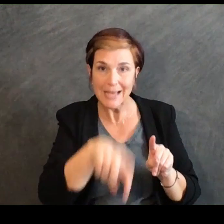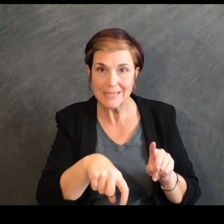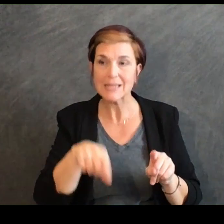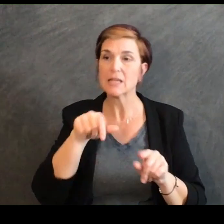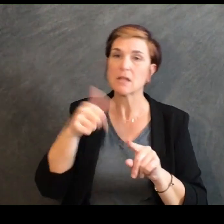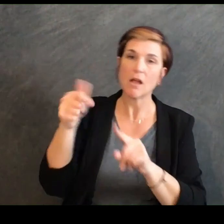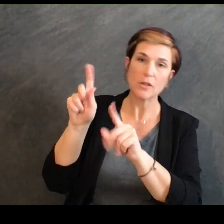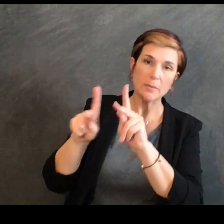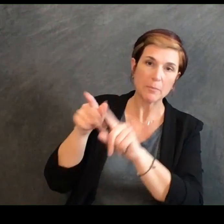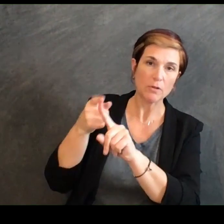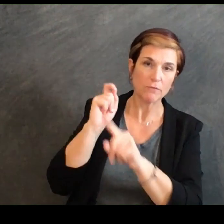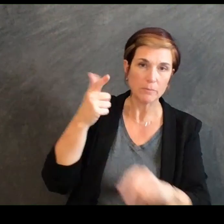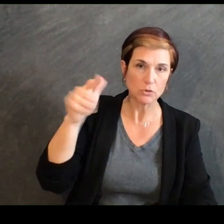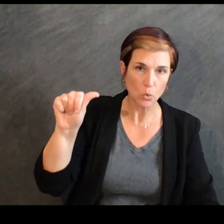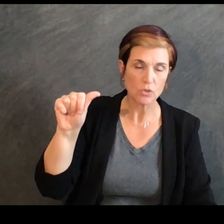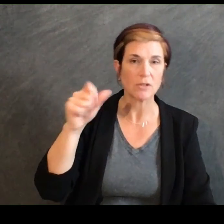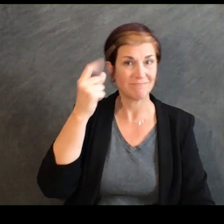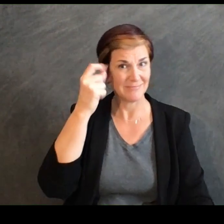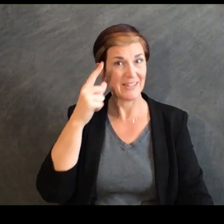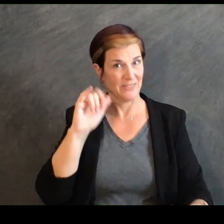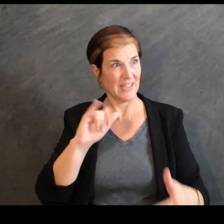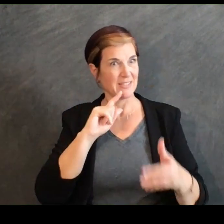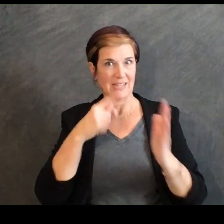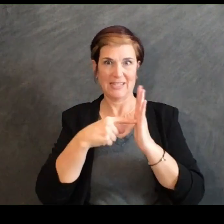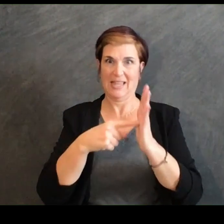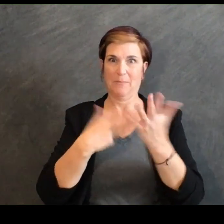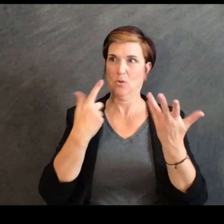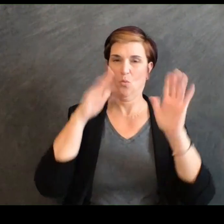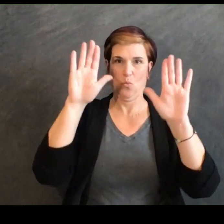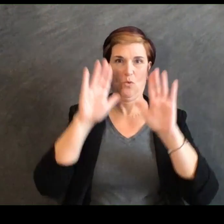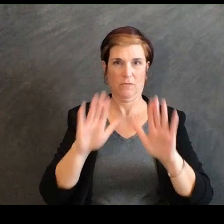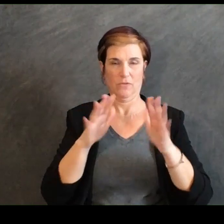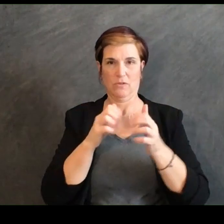another example of the extraordinary cooperation governor Abbott governor